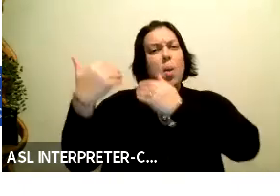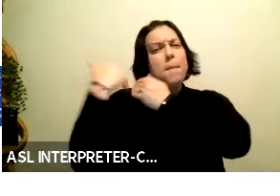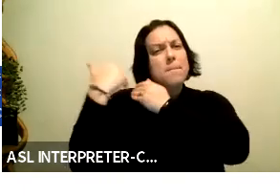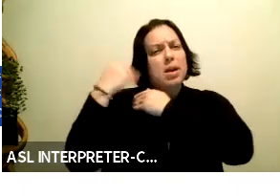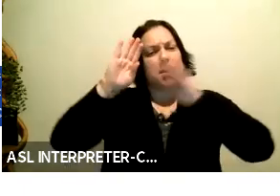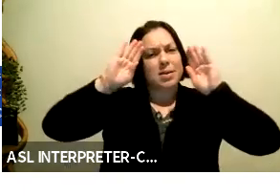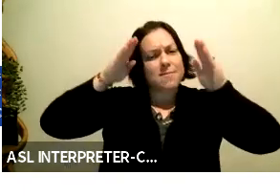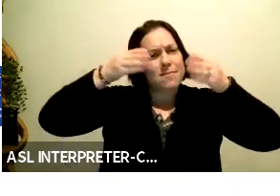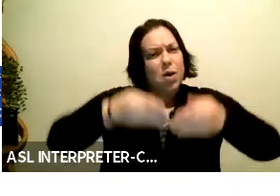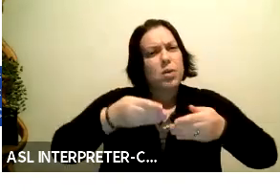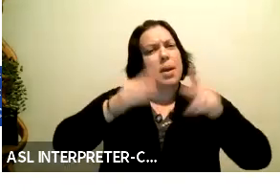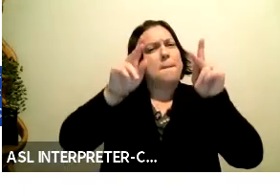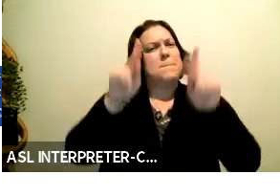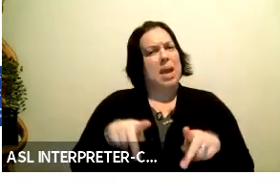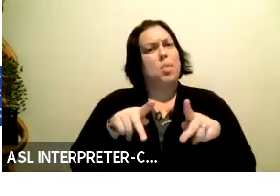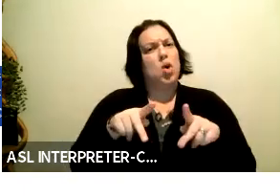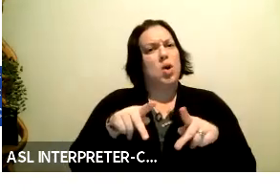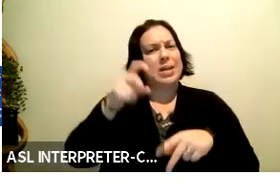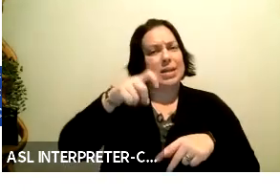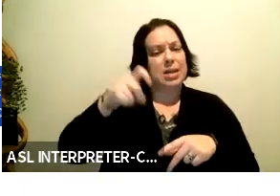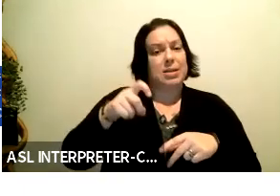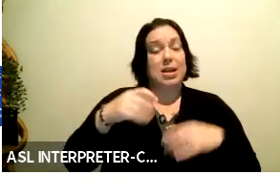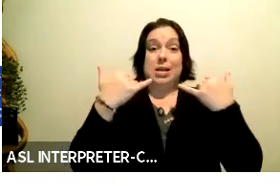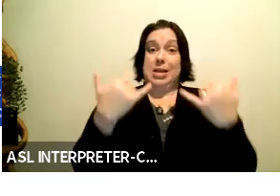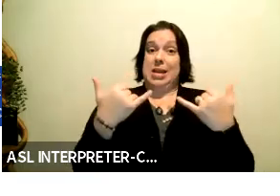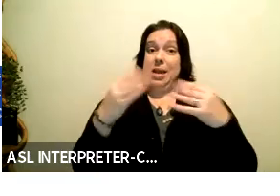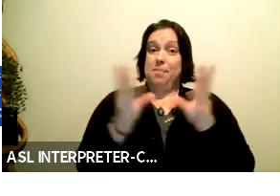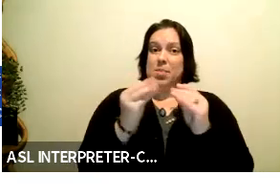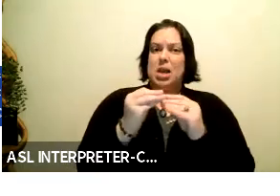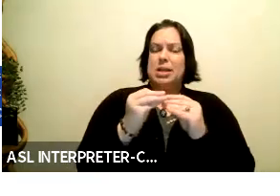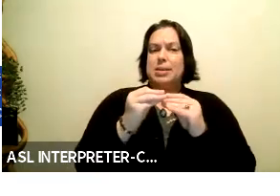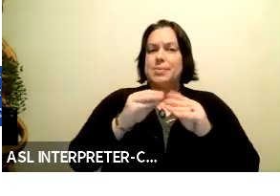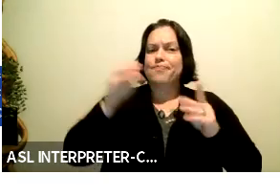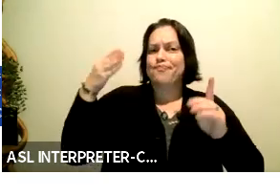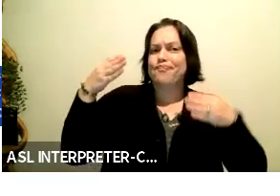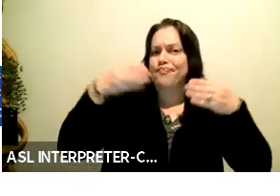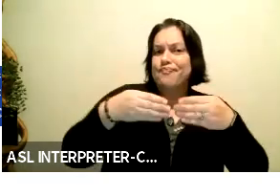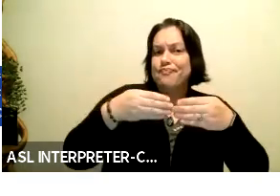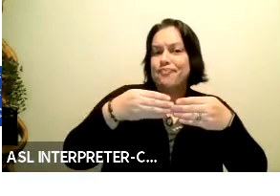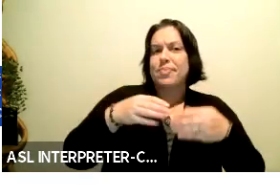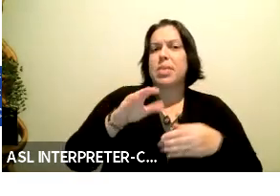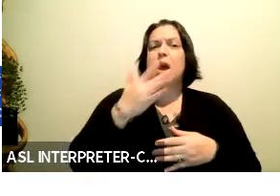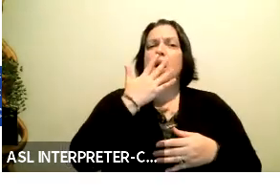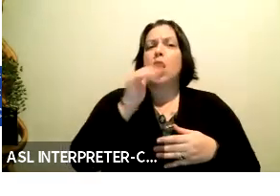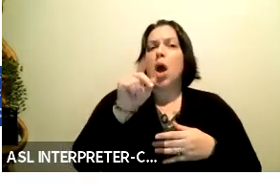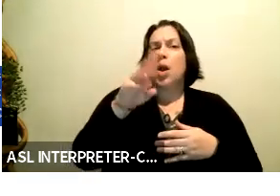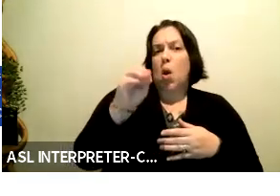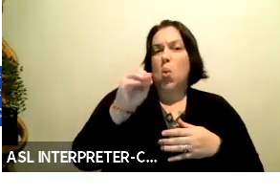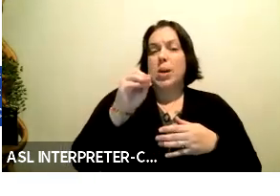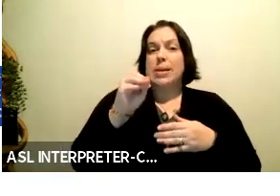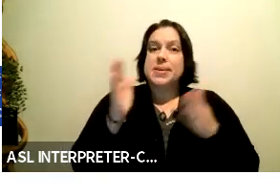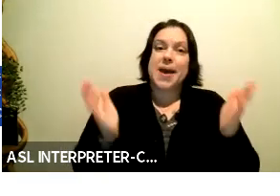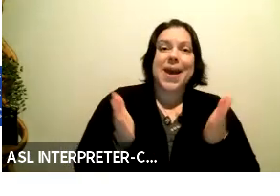light. Today's webinar will highlight critical practices in Colorado's effort to get it right,